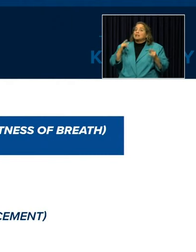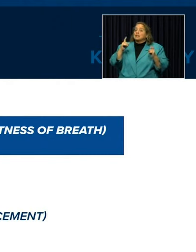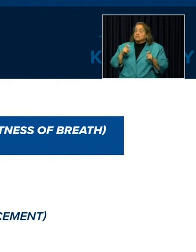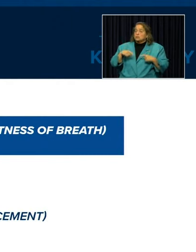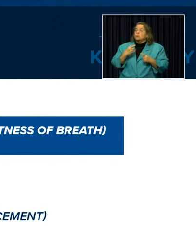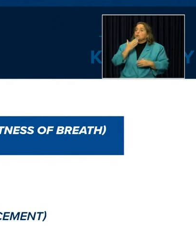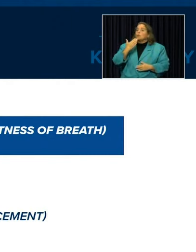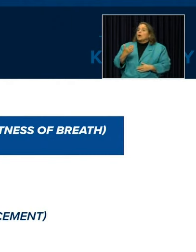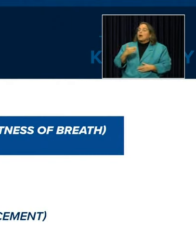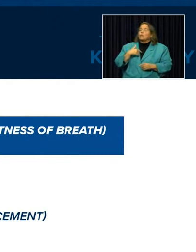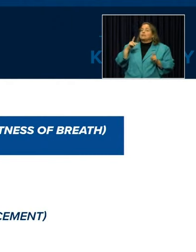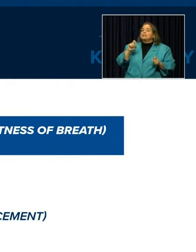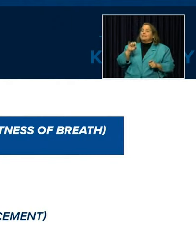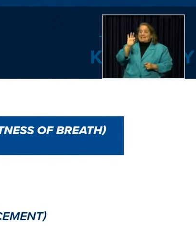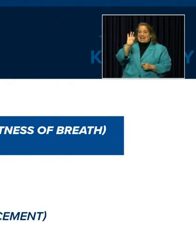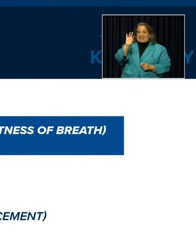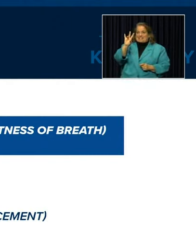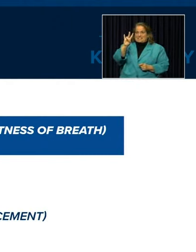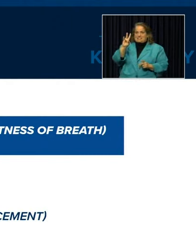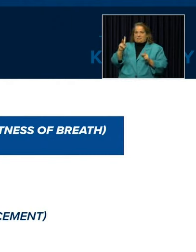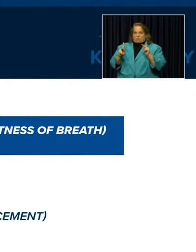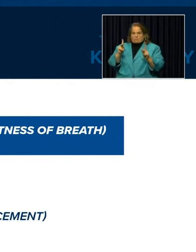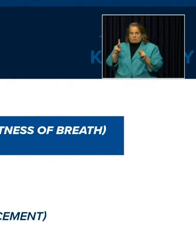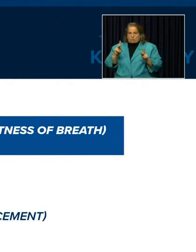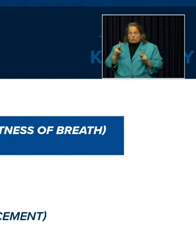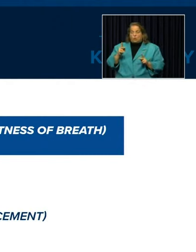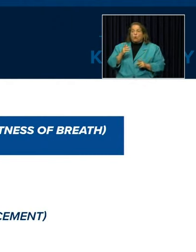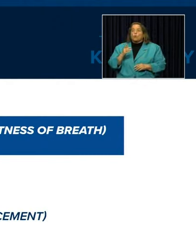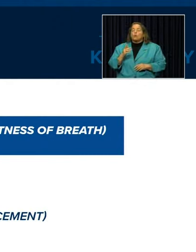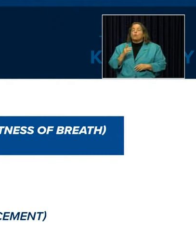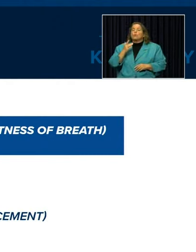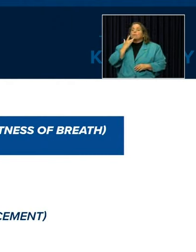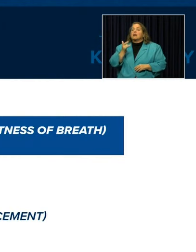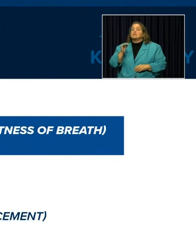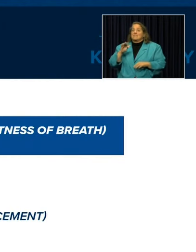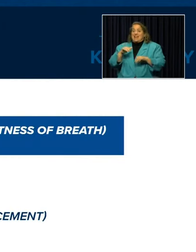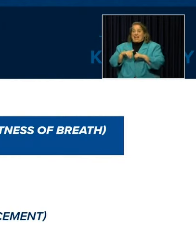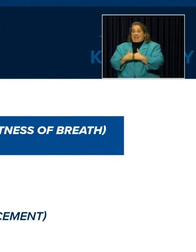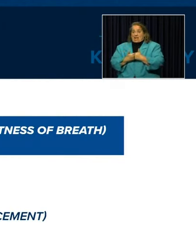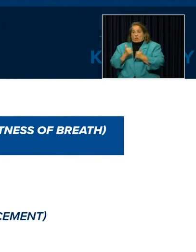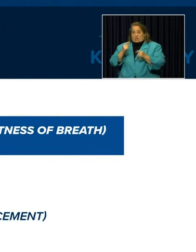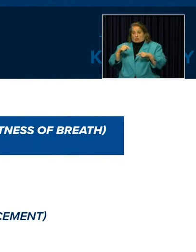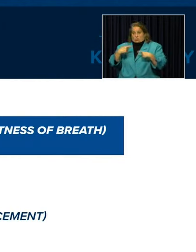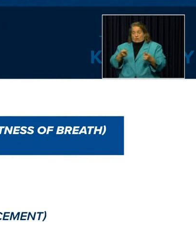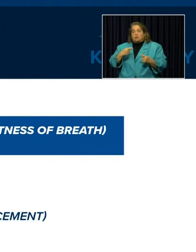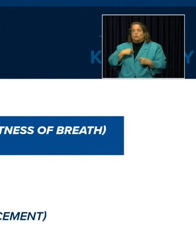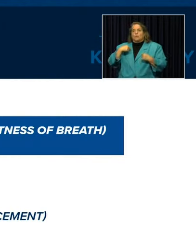THREE TIERS, NEED YOU TO SIGN UP. THIS IS ANOTHER STEP ON HOW WE